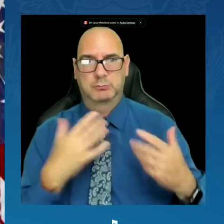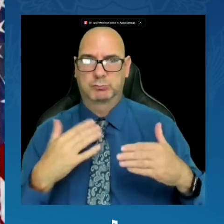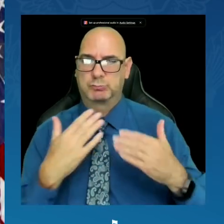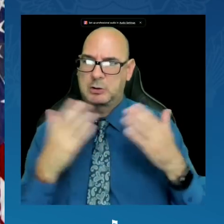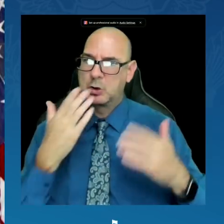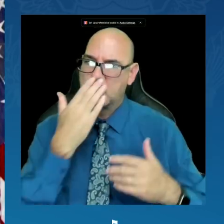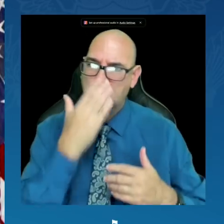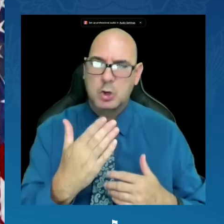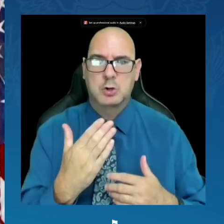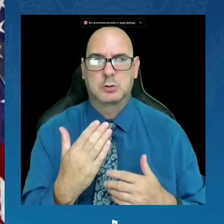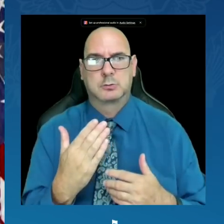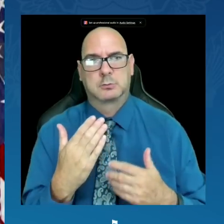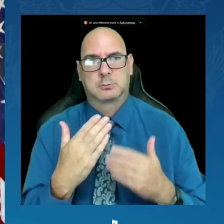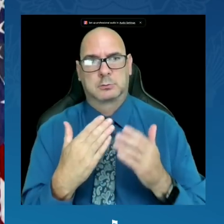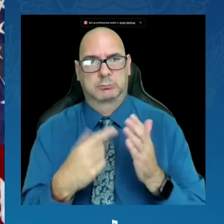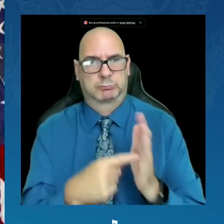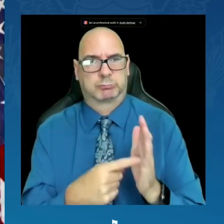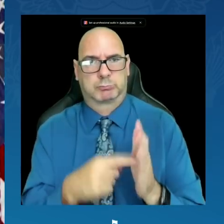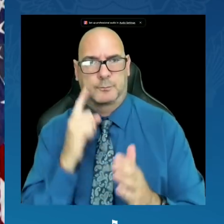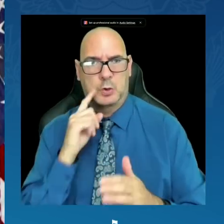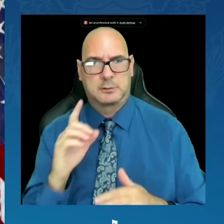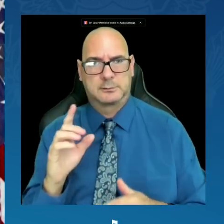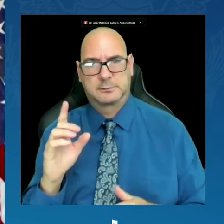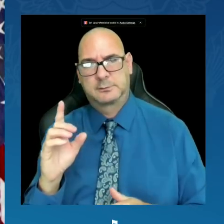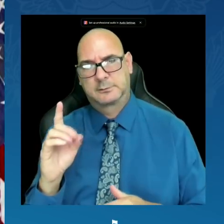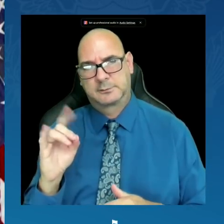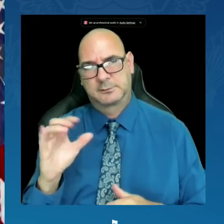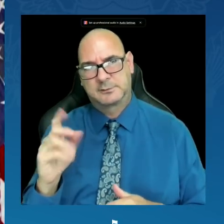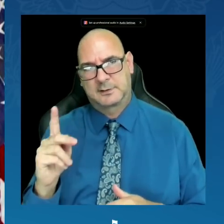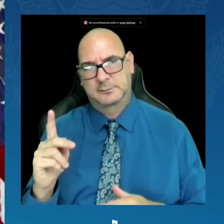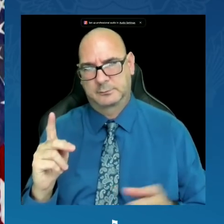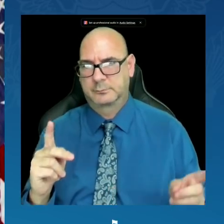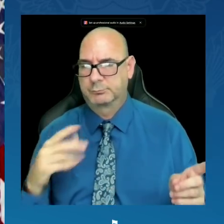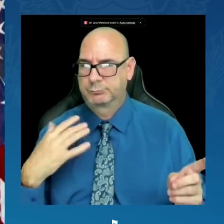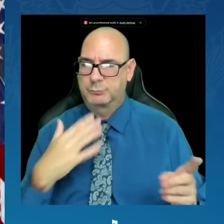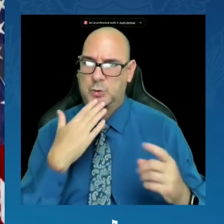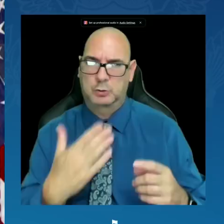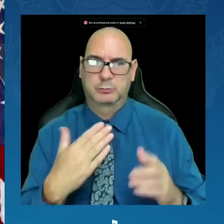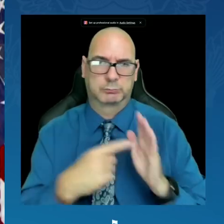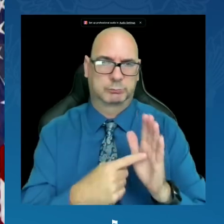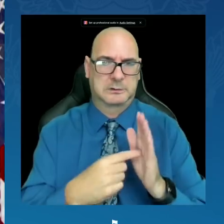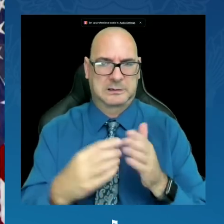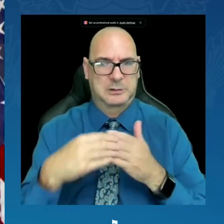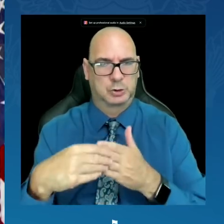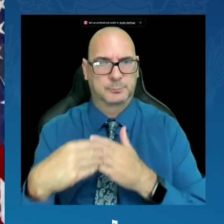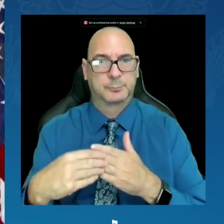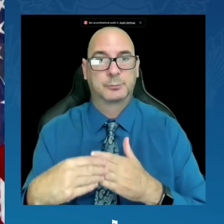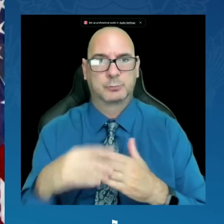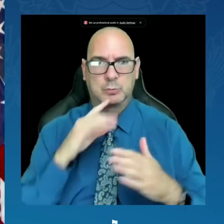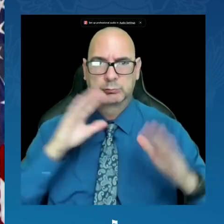He is an extraordinary leader, a great fighter for all of American and -- all of America,